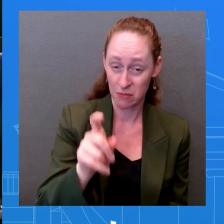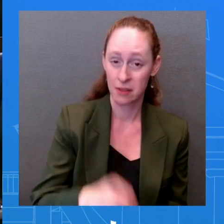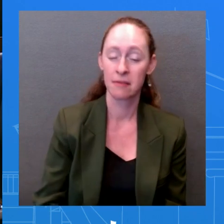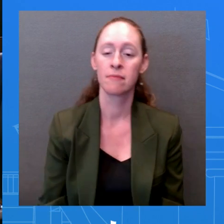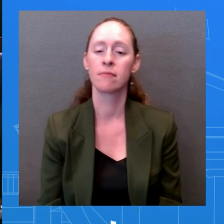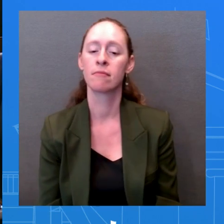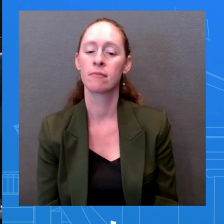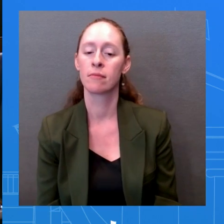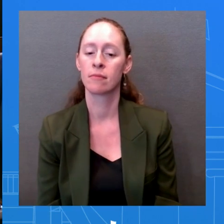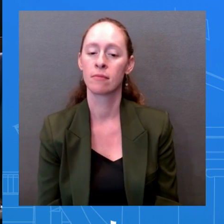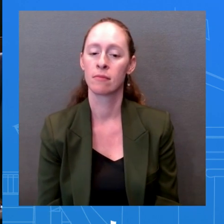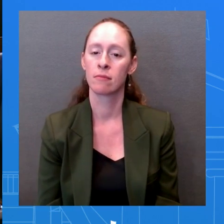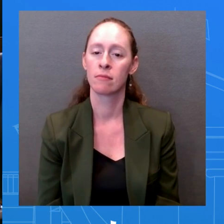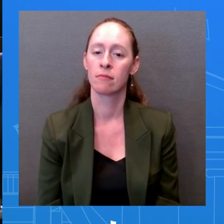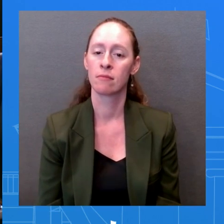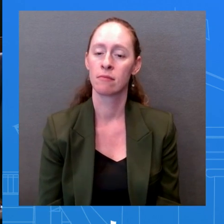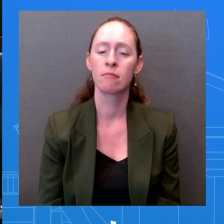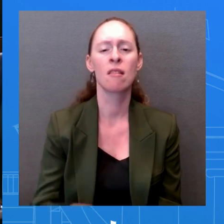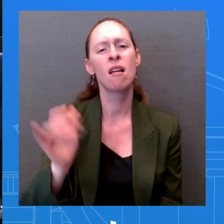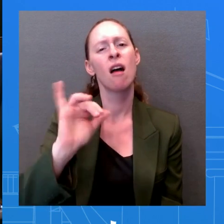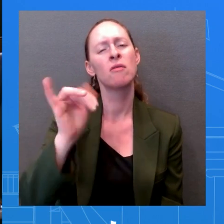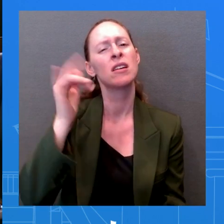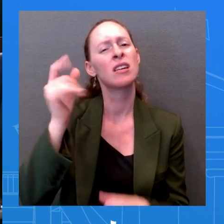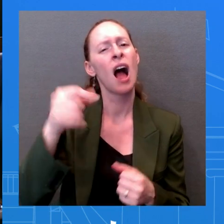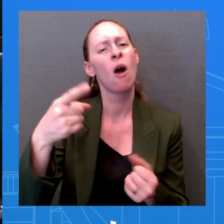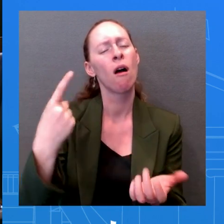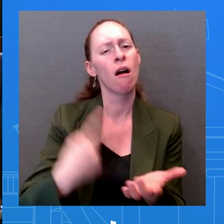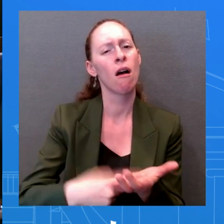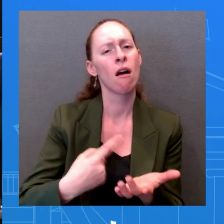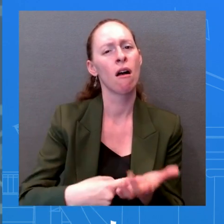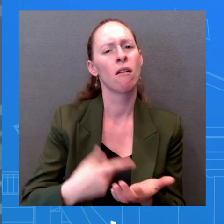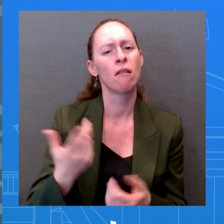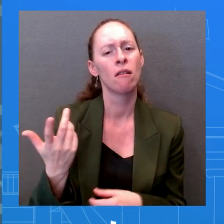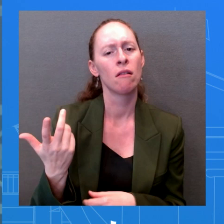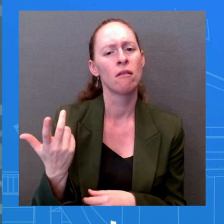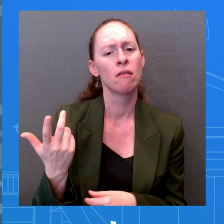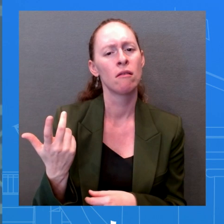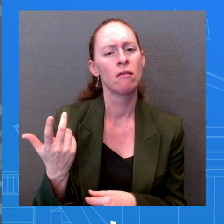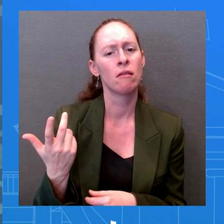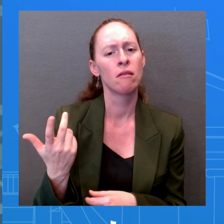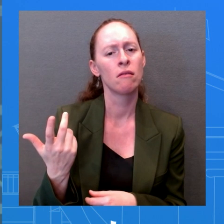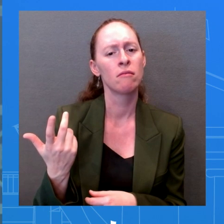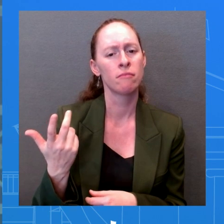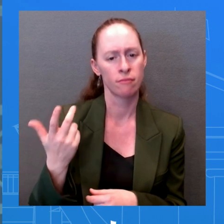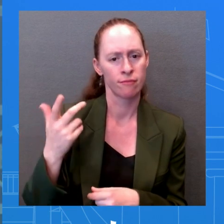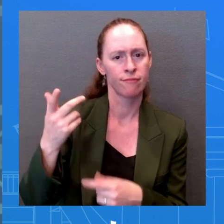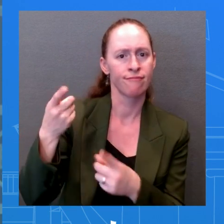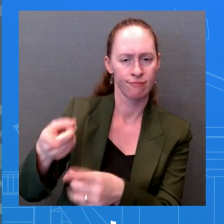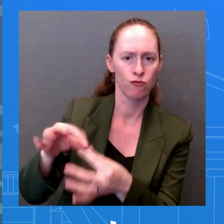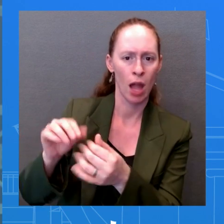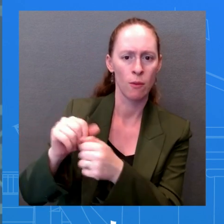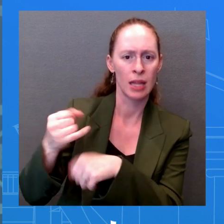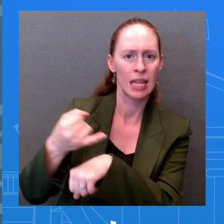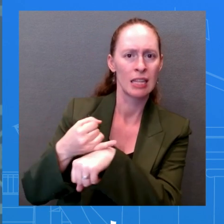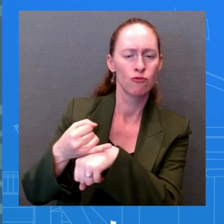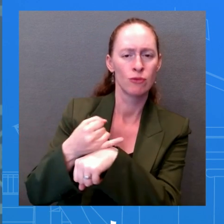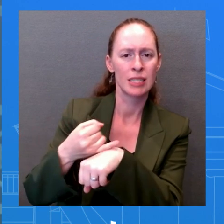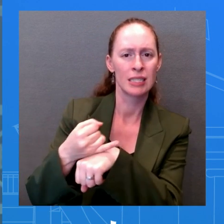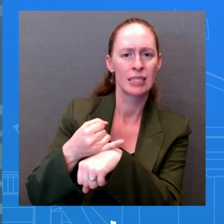but the consequences of these, sort of, synchronized interest rates. Ms. Jean-Pierre: So -- so a couple of things. I'm not going to get into hypotheticals. I'm not going to predict from here,